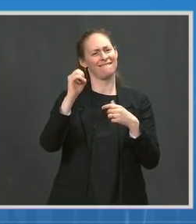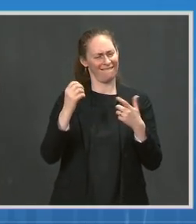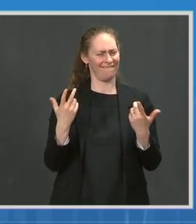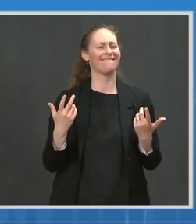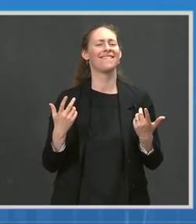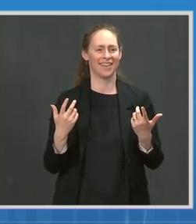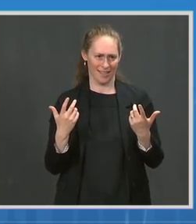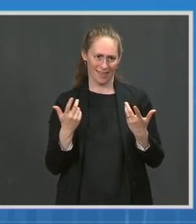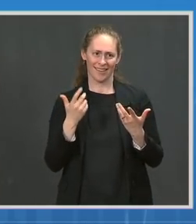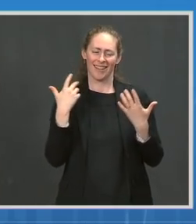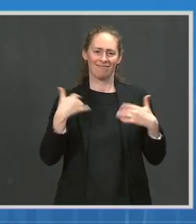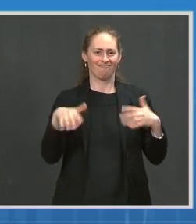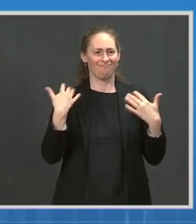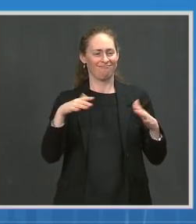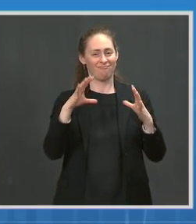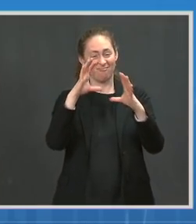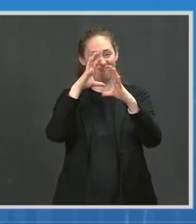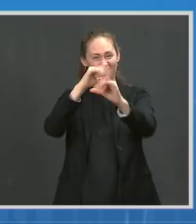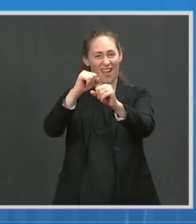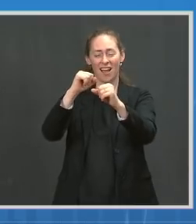we have of monitoring safety,